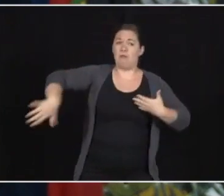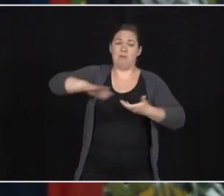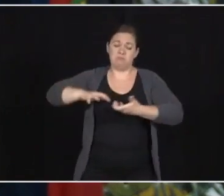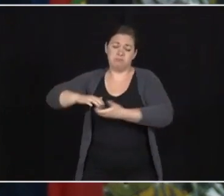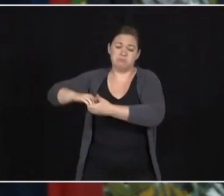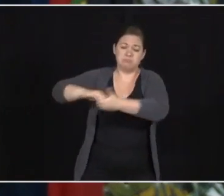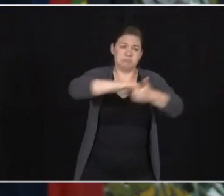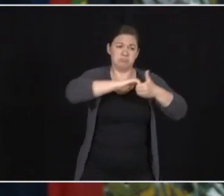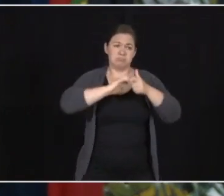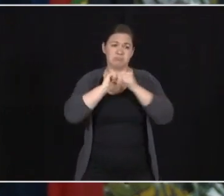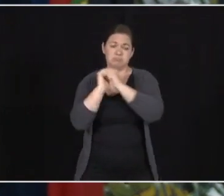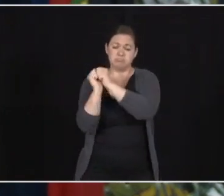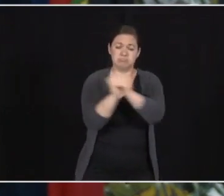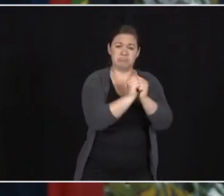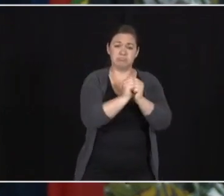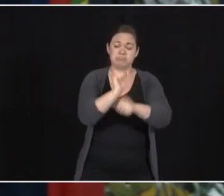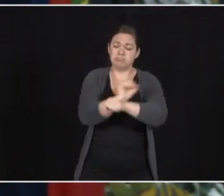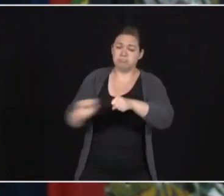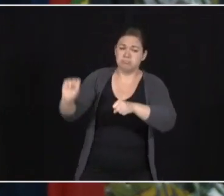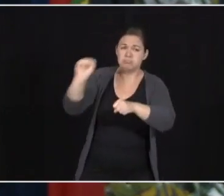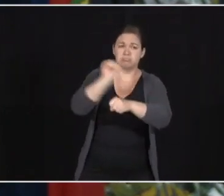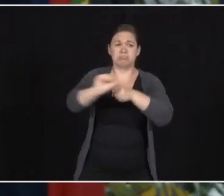In April, our government